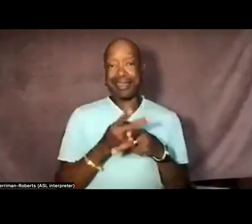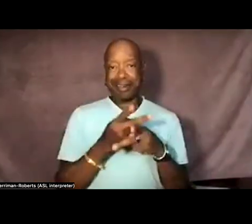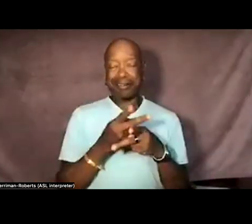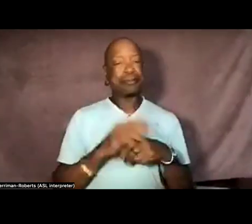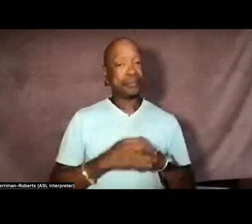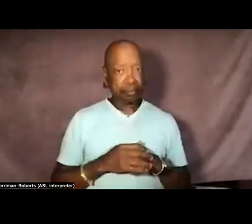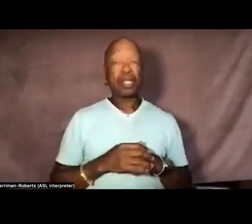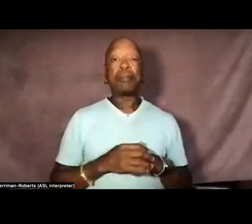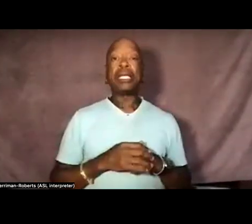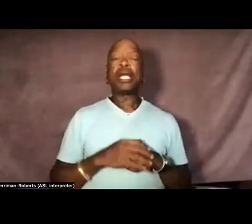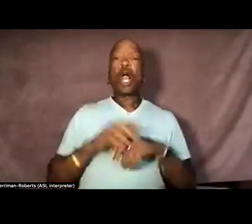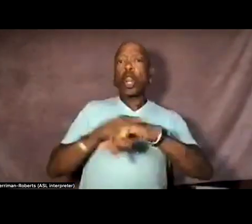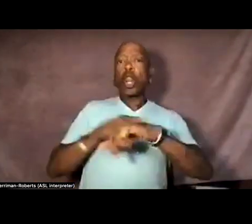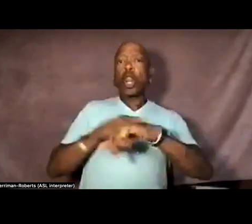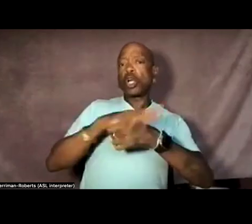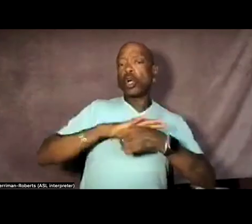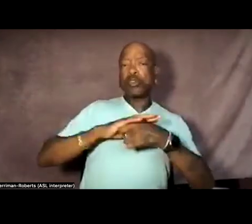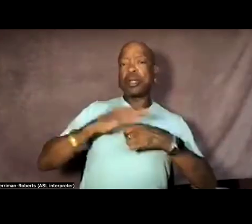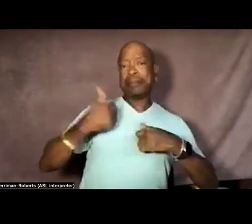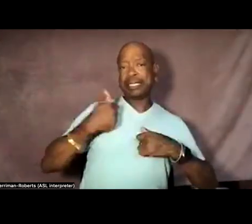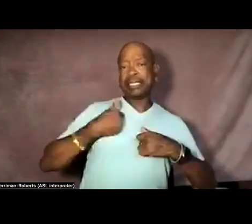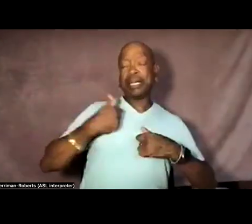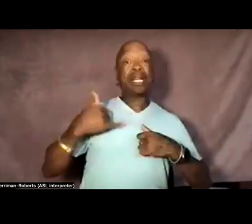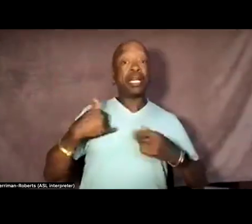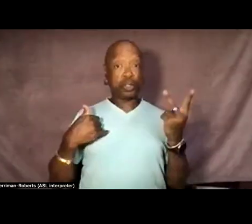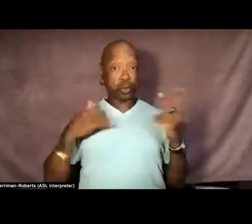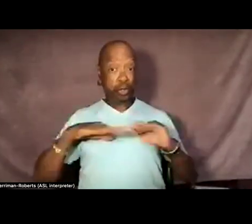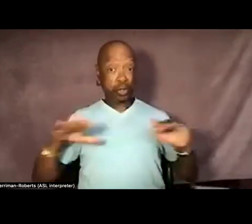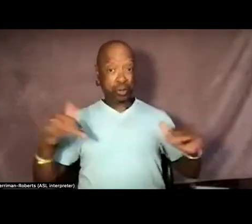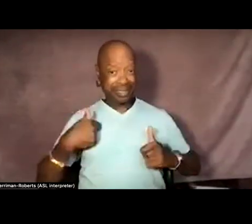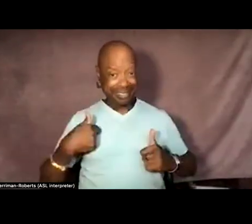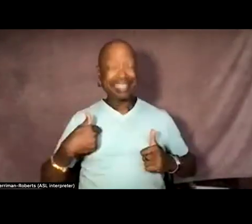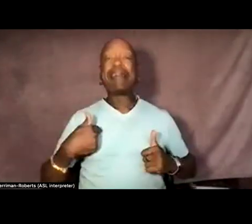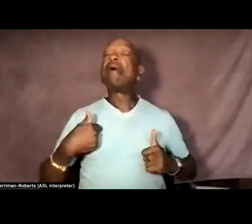myself and a mom with two young children I started a petition to fight the mass ban in North Carolina